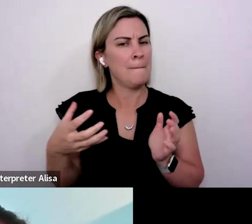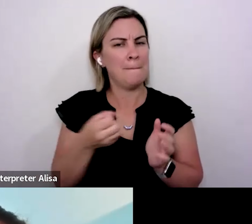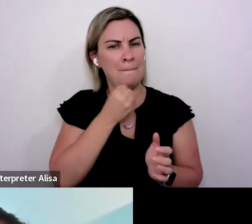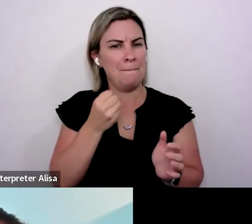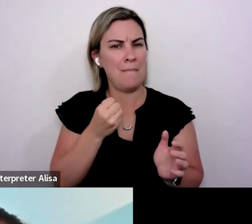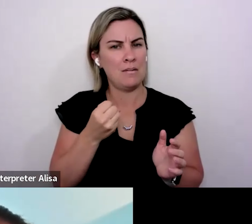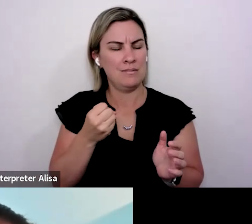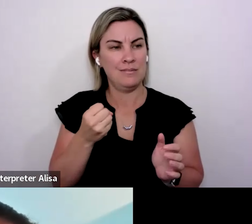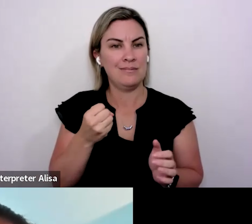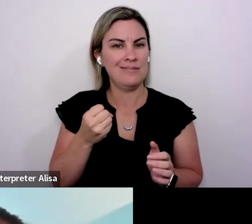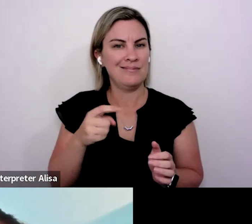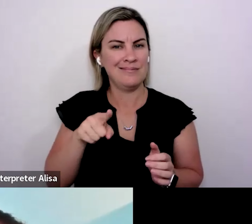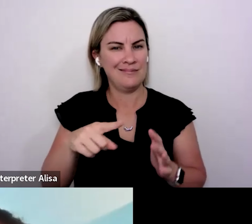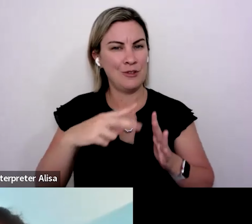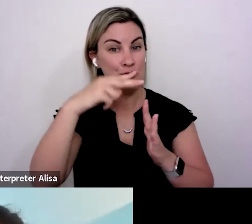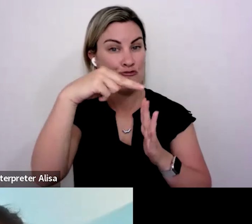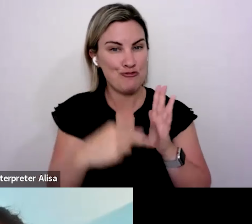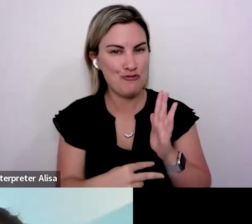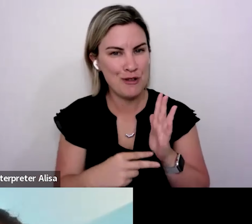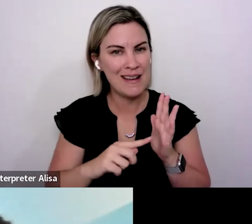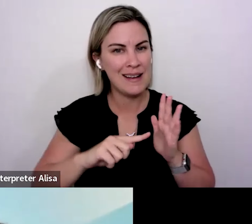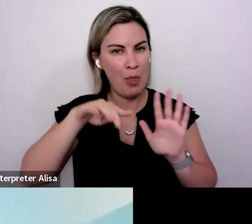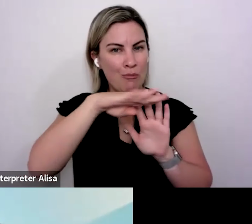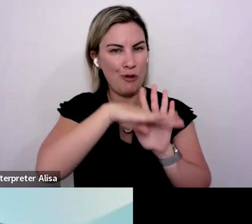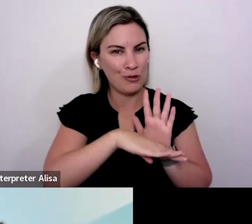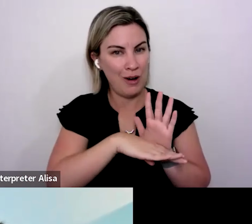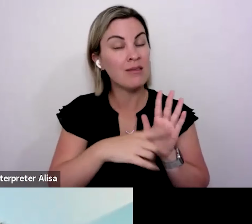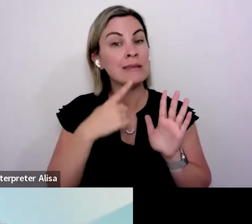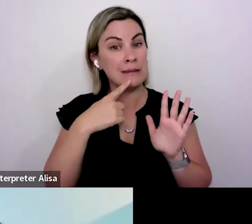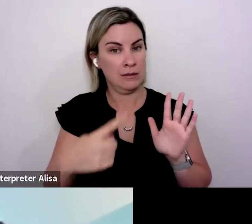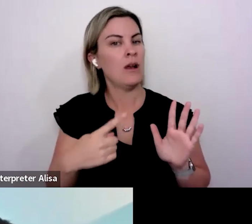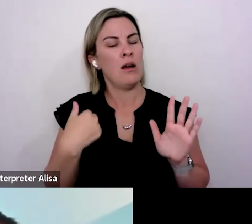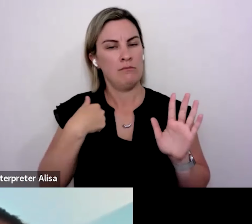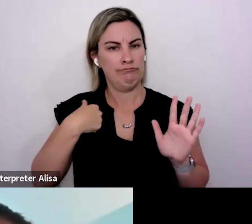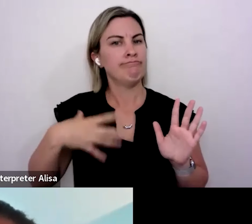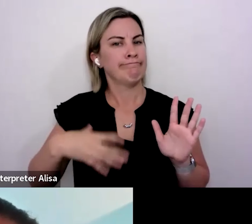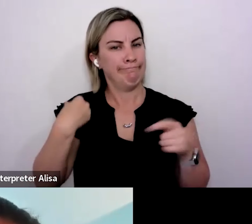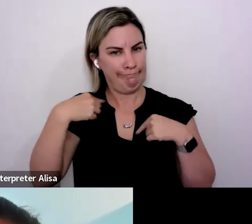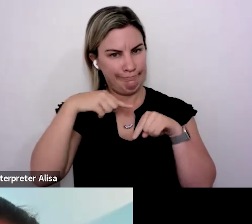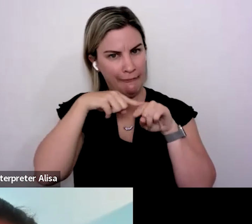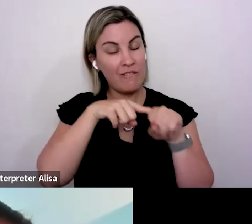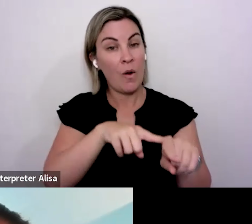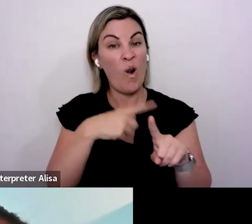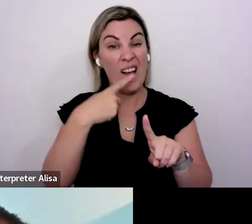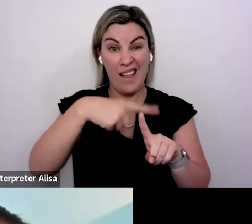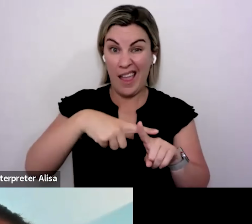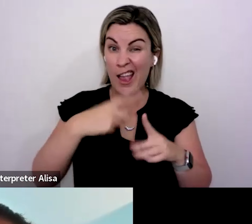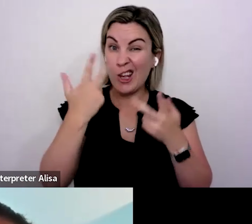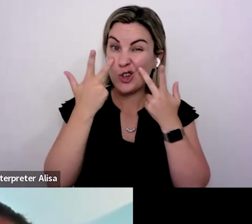the Protocols and say that you abide by them, and then also show evidence in your application in terms